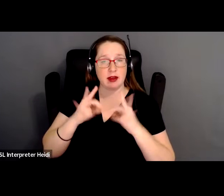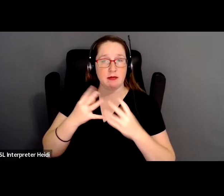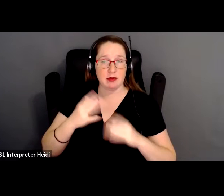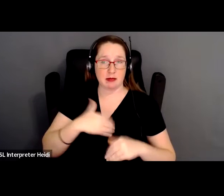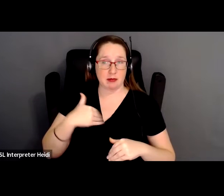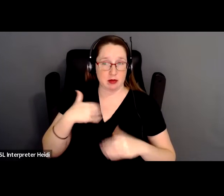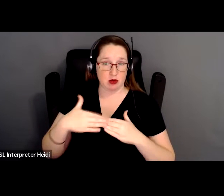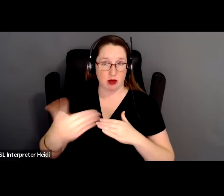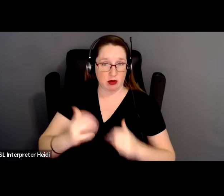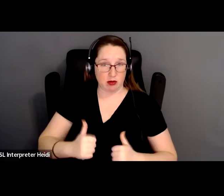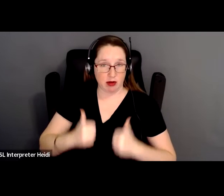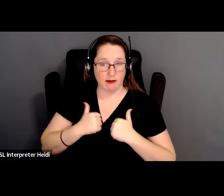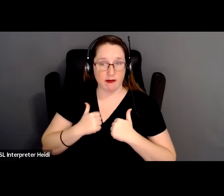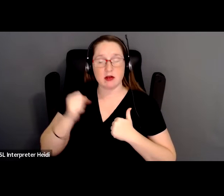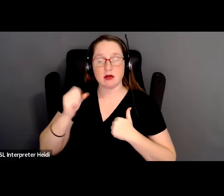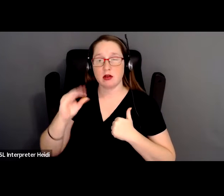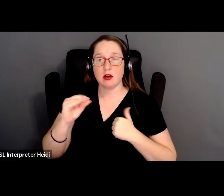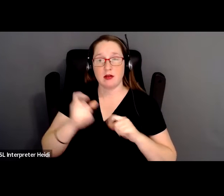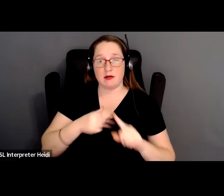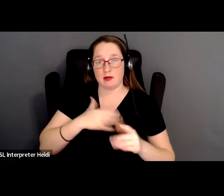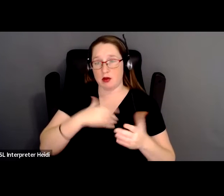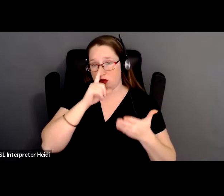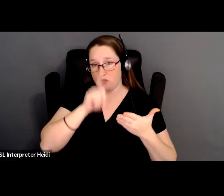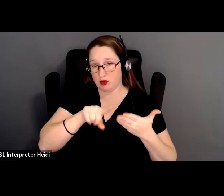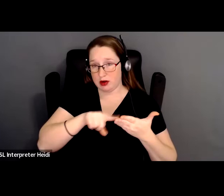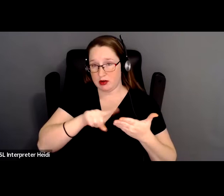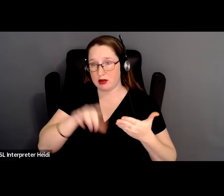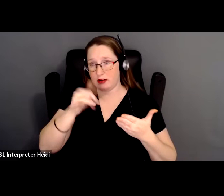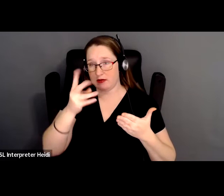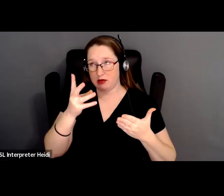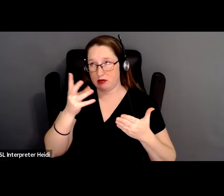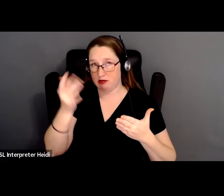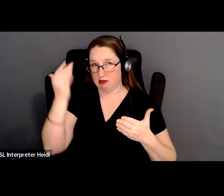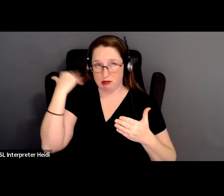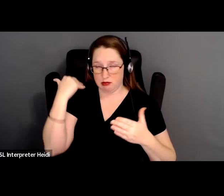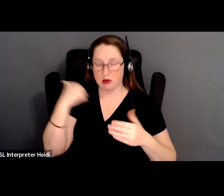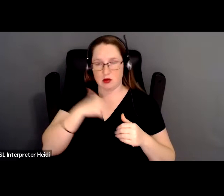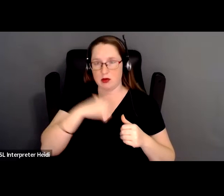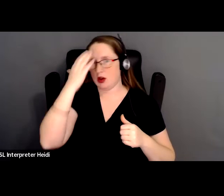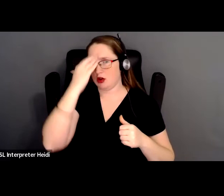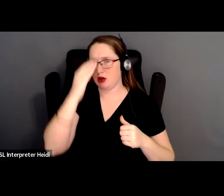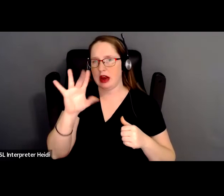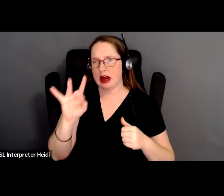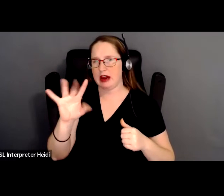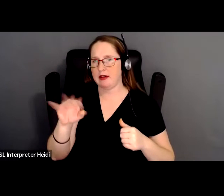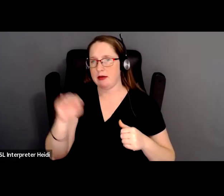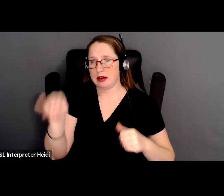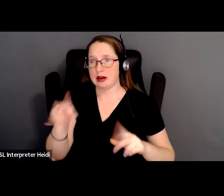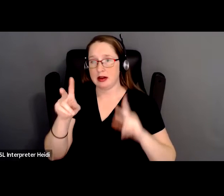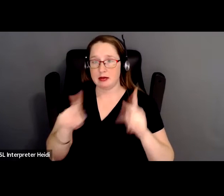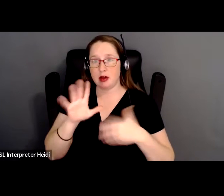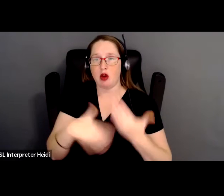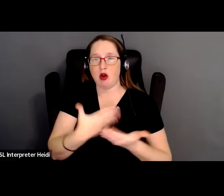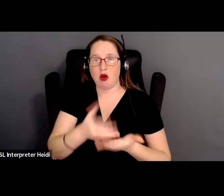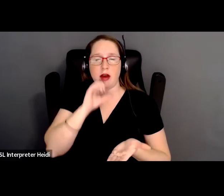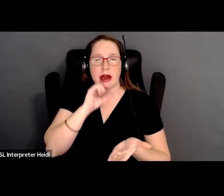And so from our research, a few decades ago, we know that about 85% of people of all ages who